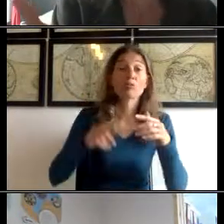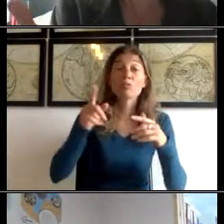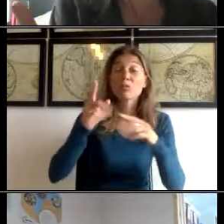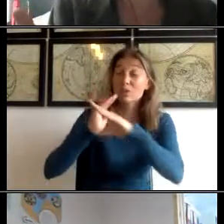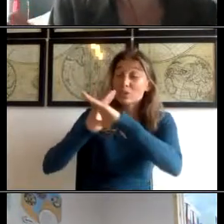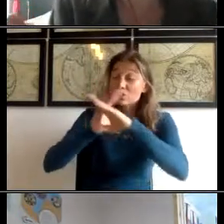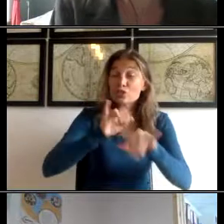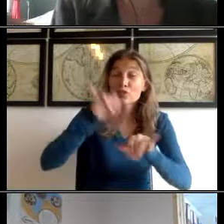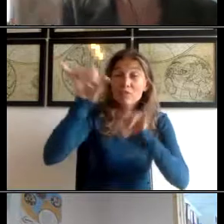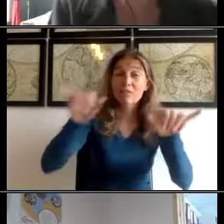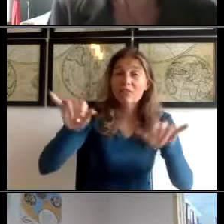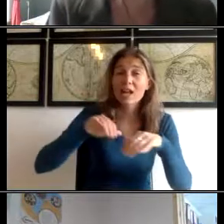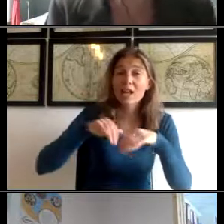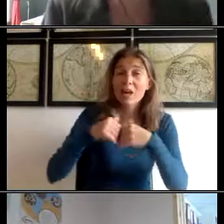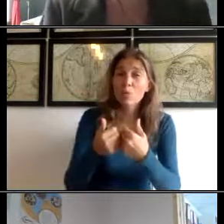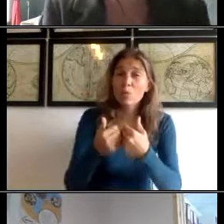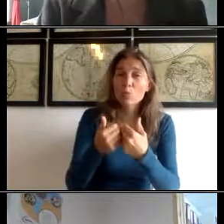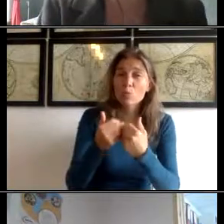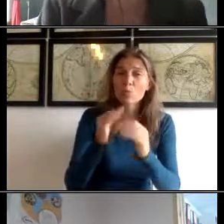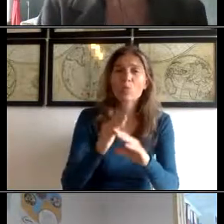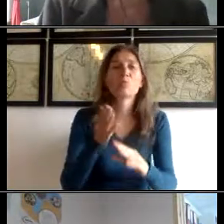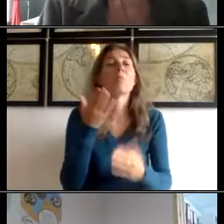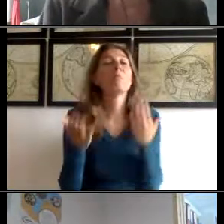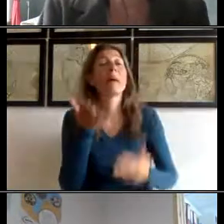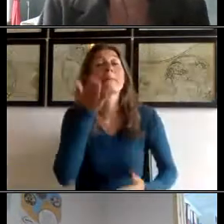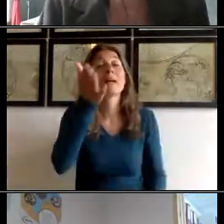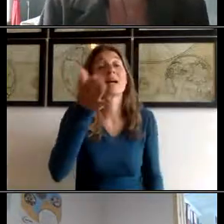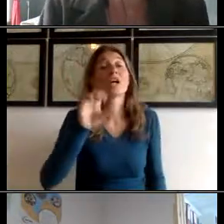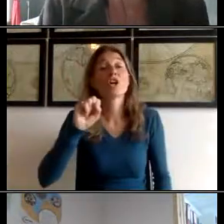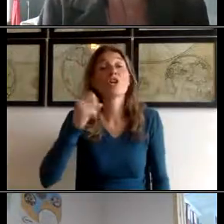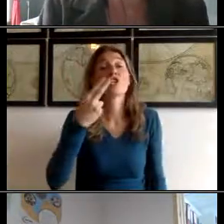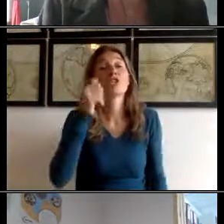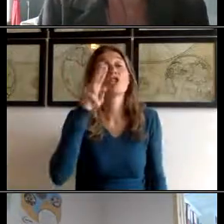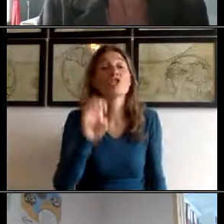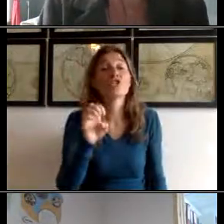Maybe Shane first. I didn't come to you on the other questions.